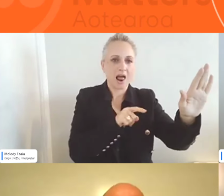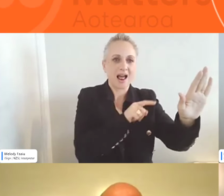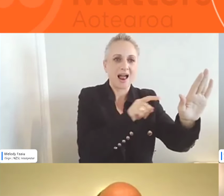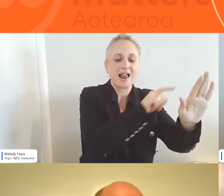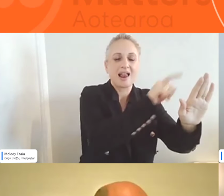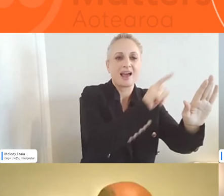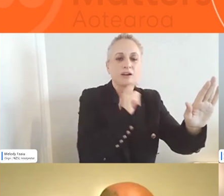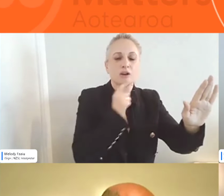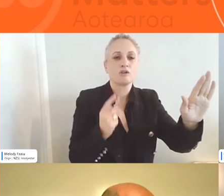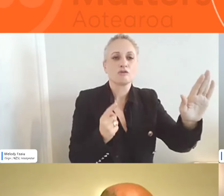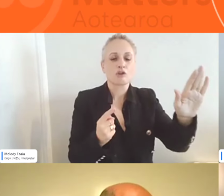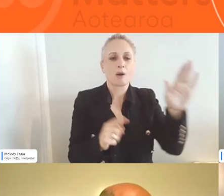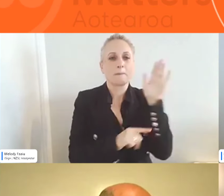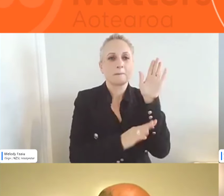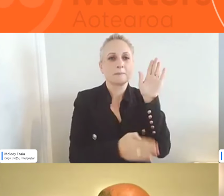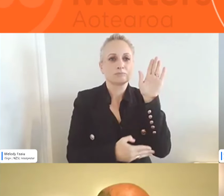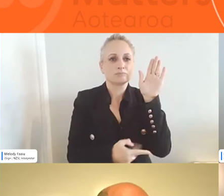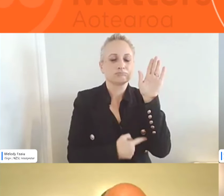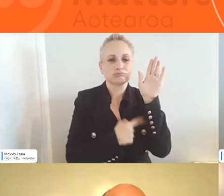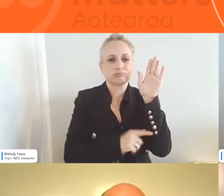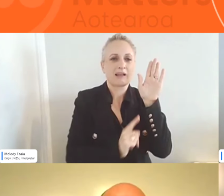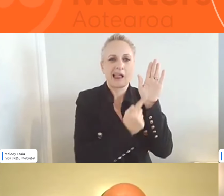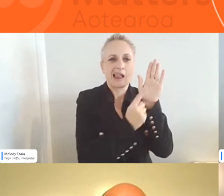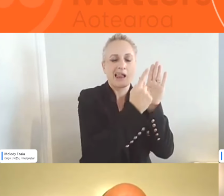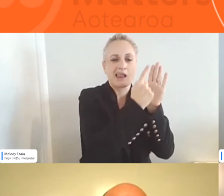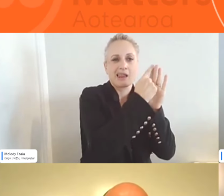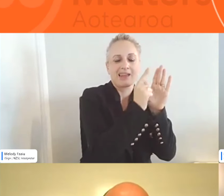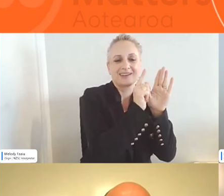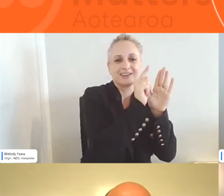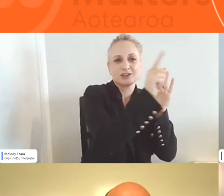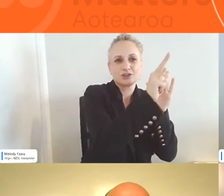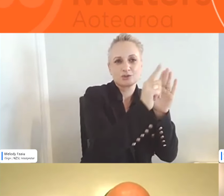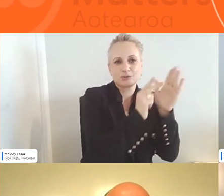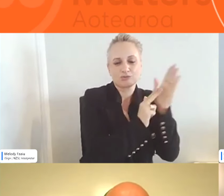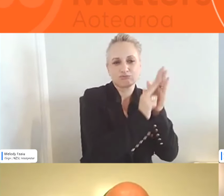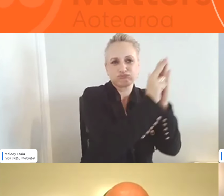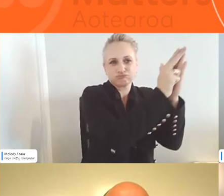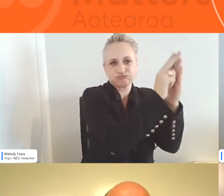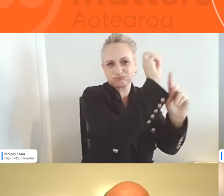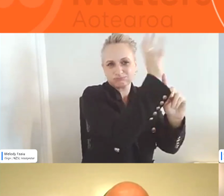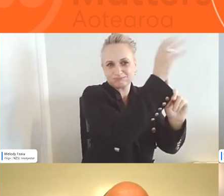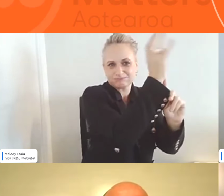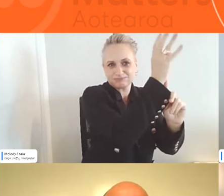everywhere in between. In general the providers have a broad range